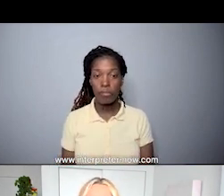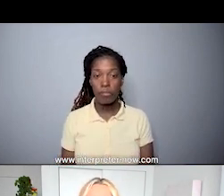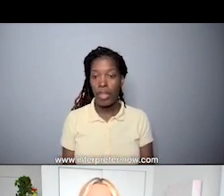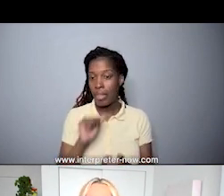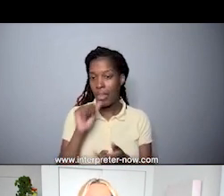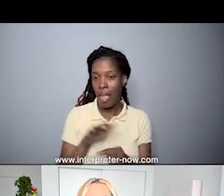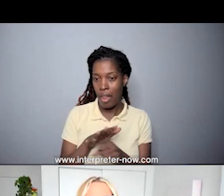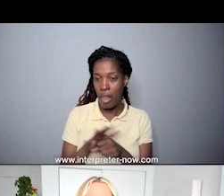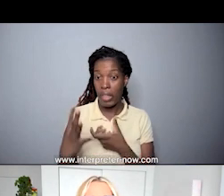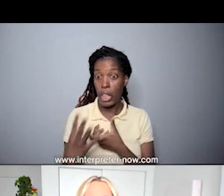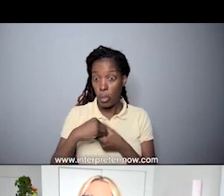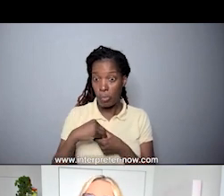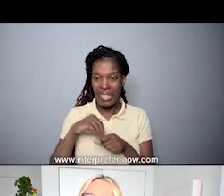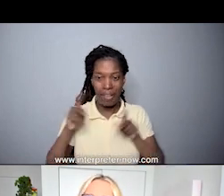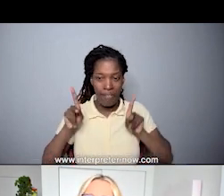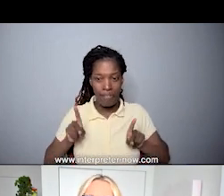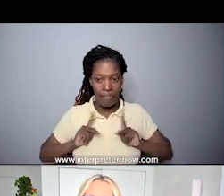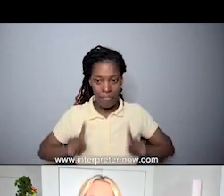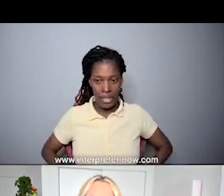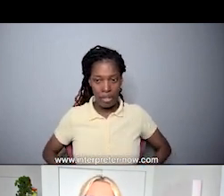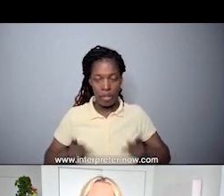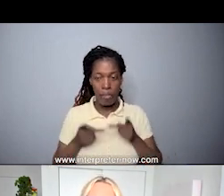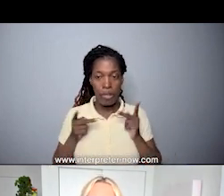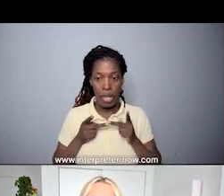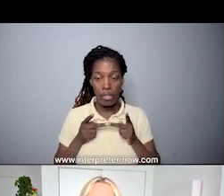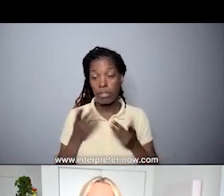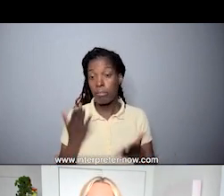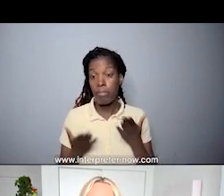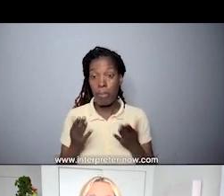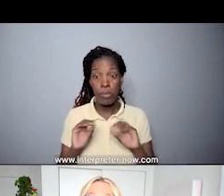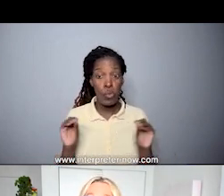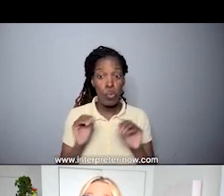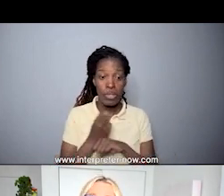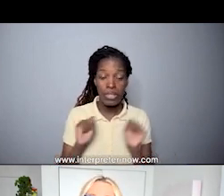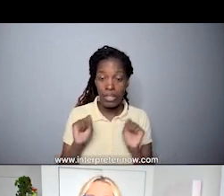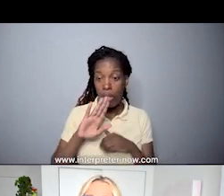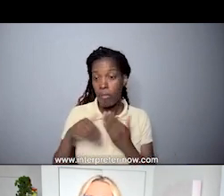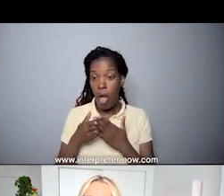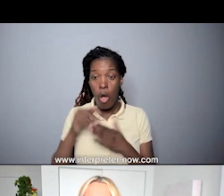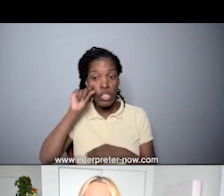A lack of inclusion in the physical space might look like no safe all-gender restrooms